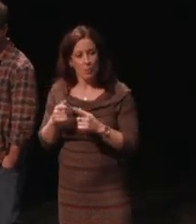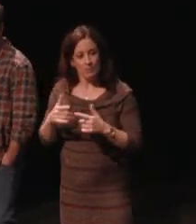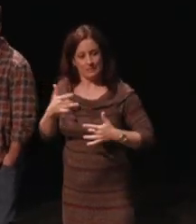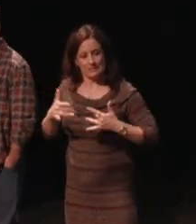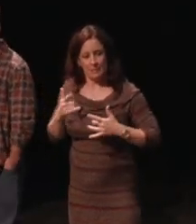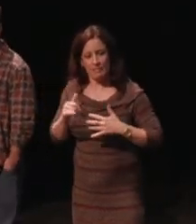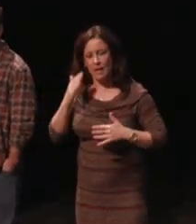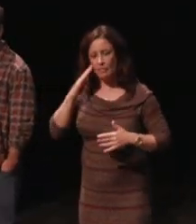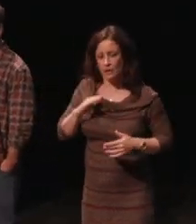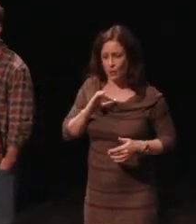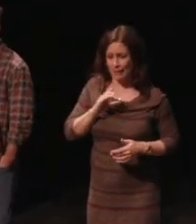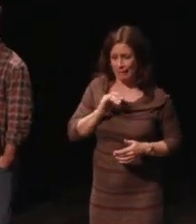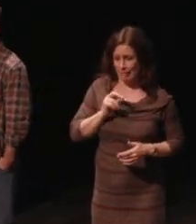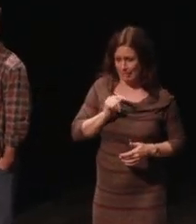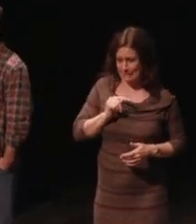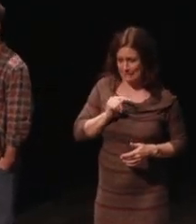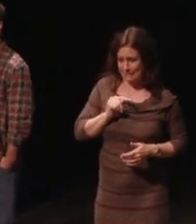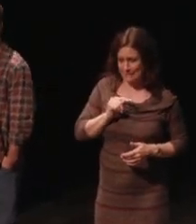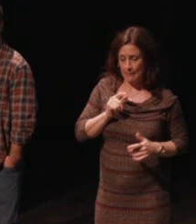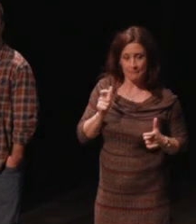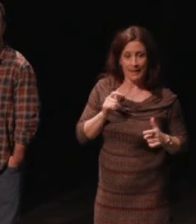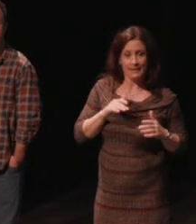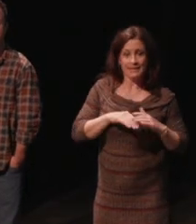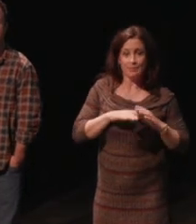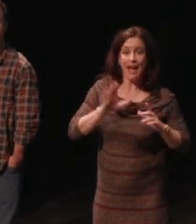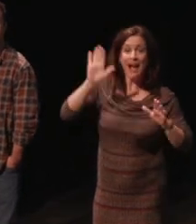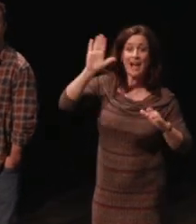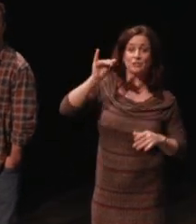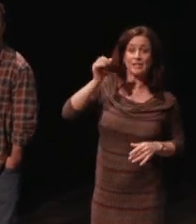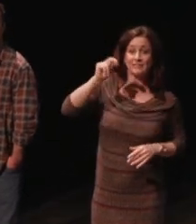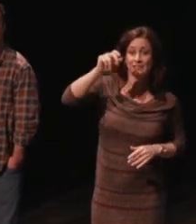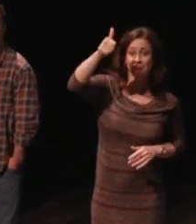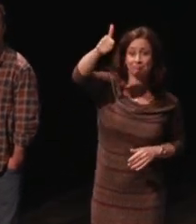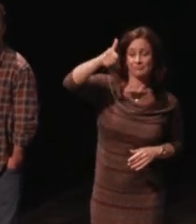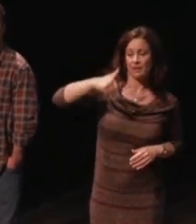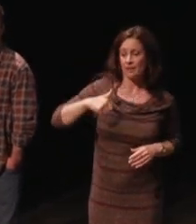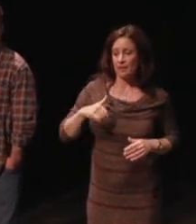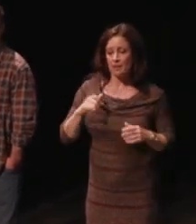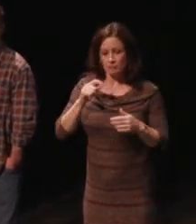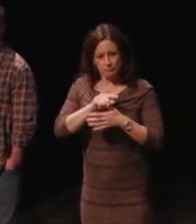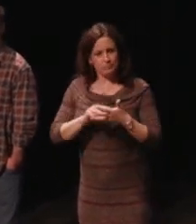Clint with a big accessibility gamer. Hi Jason. So, all of this stuff was working out really well and we were able to really